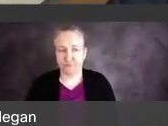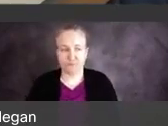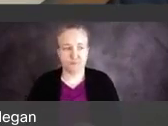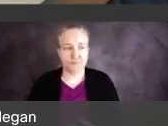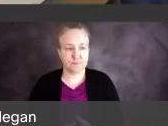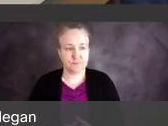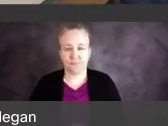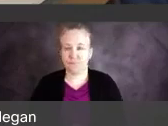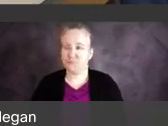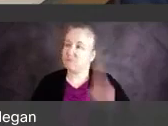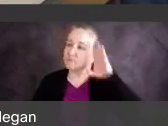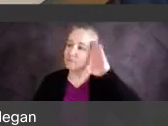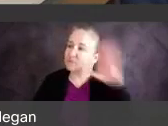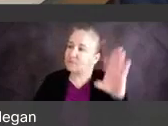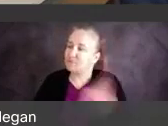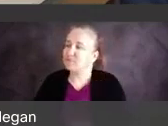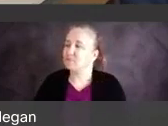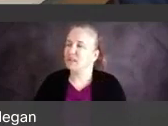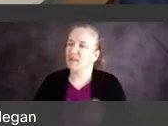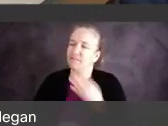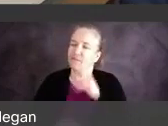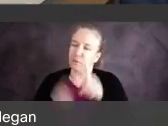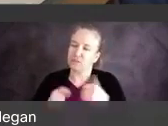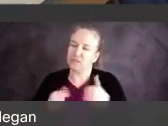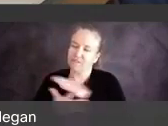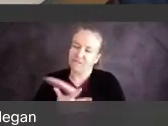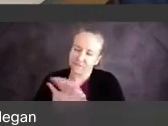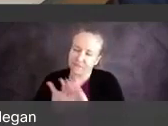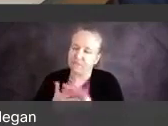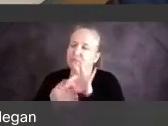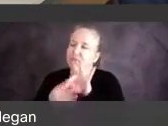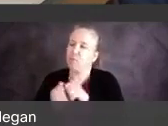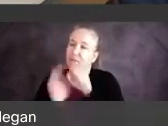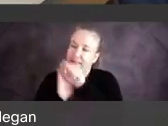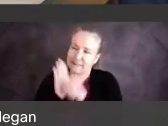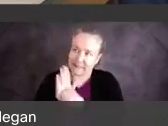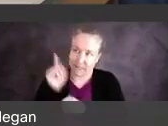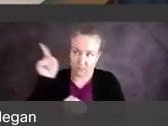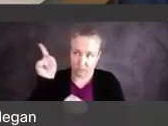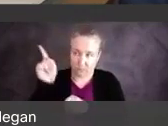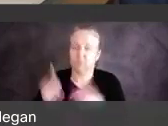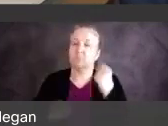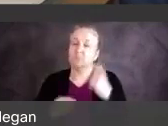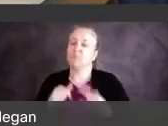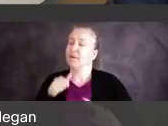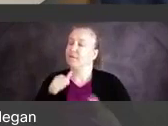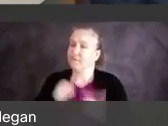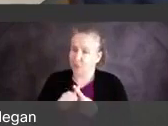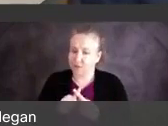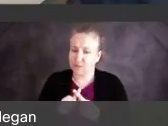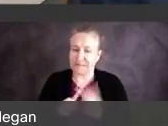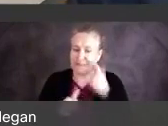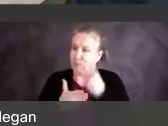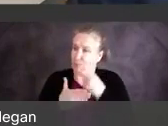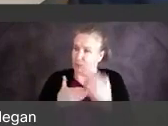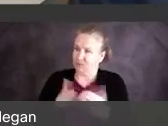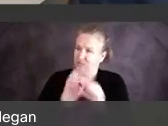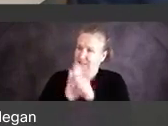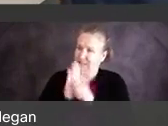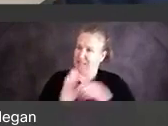[Reporter] Hi, Commissioners. A few questions on the issue with the state as well. First, you know, the state this weekend kind of seemed to indicate a pivot in